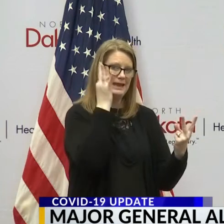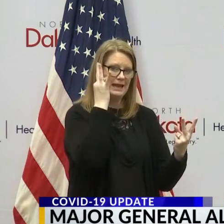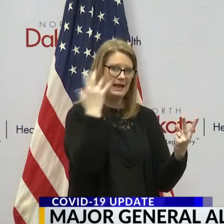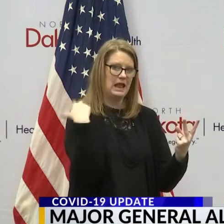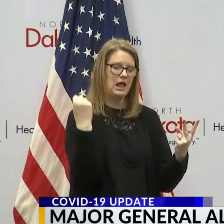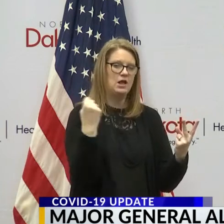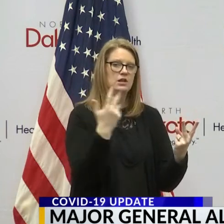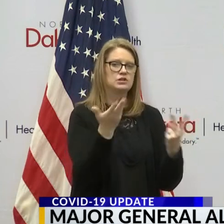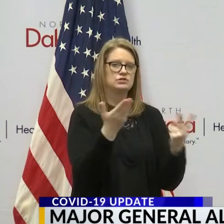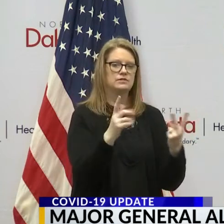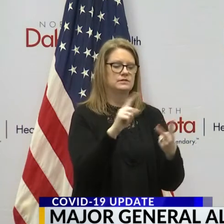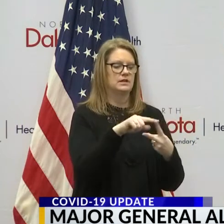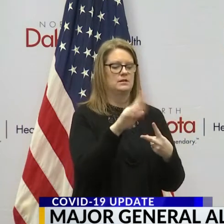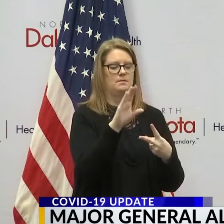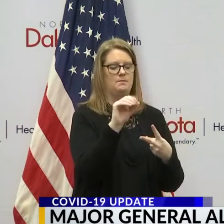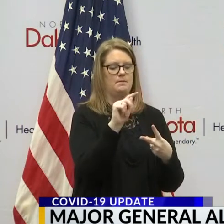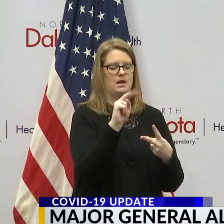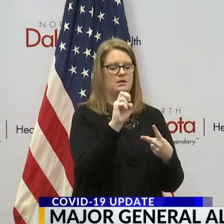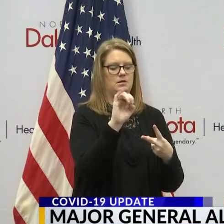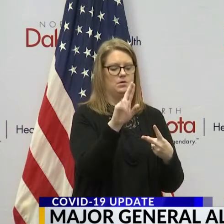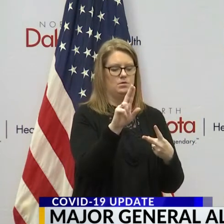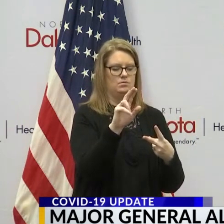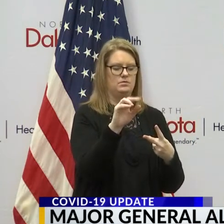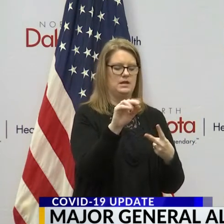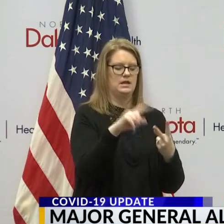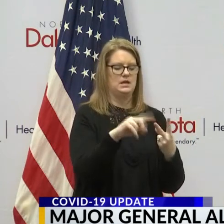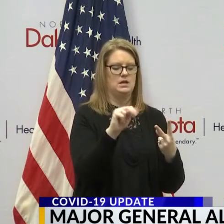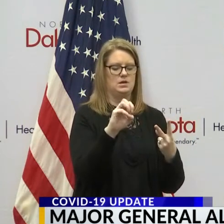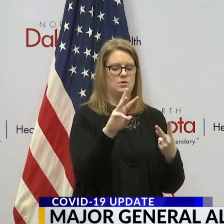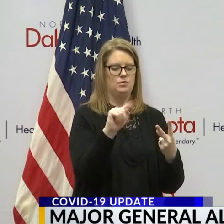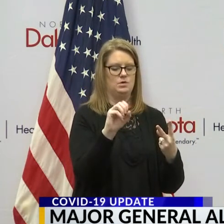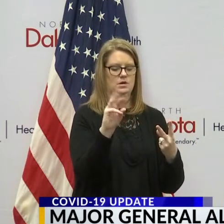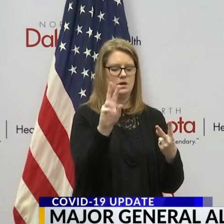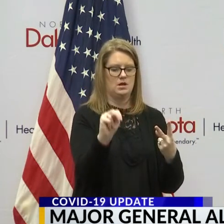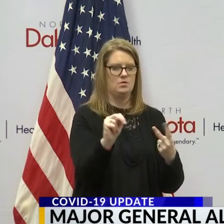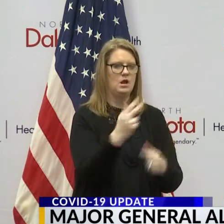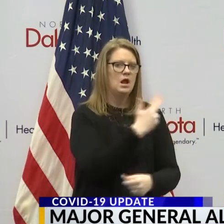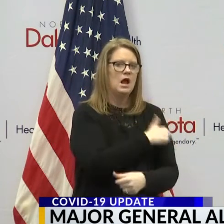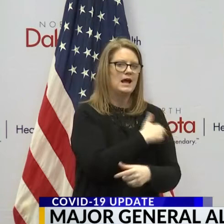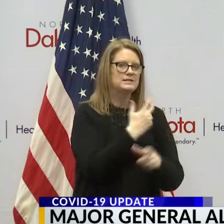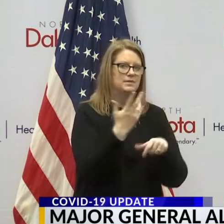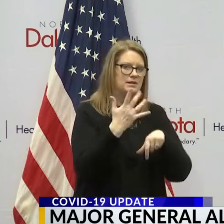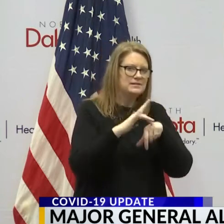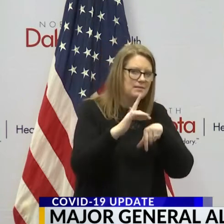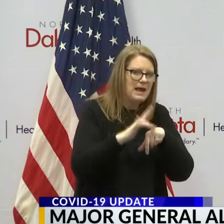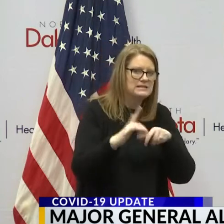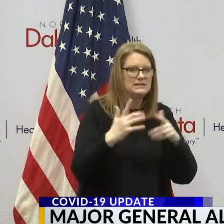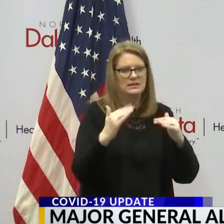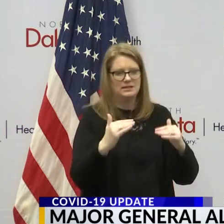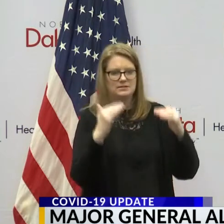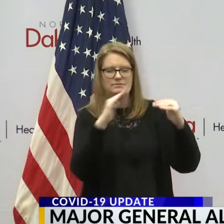AND THEY SAID YOU HAVE TO GET 100 CASES BEFORE THE MODELS WILL START TO GIVE SOME FIDELITY. WE ARE PLANNING AGAINST THE WORST CASE SCENARIO, BACKGROUND TERMINOLOGY, NORTH DAKOTA HAS 55 HOSPITALS THAT INCLUDES THE